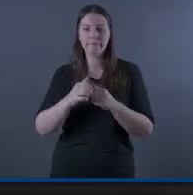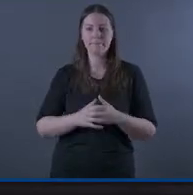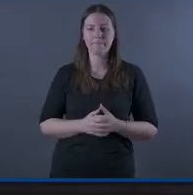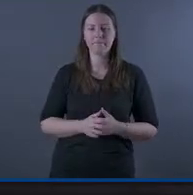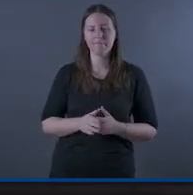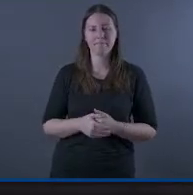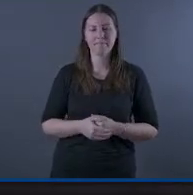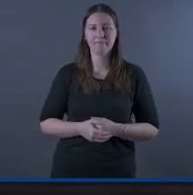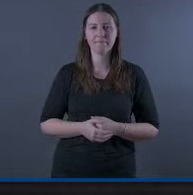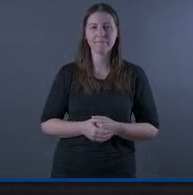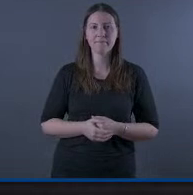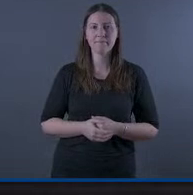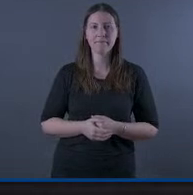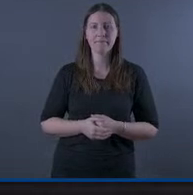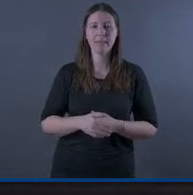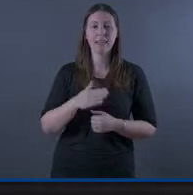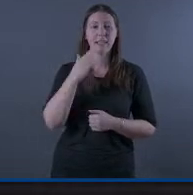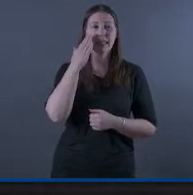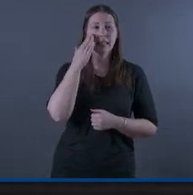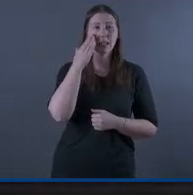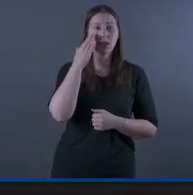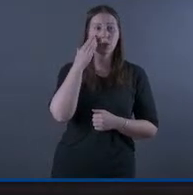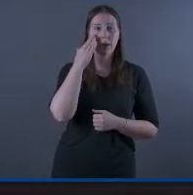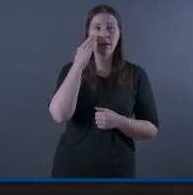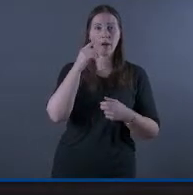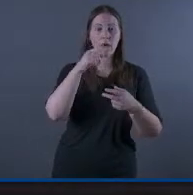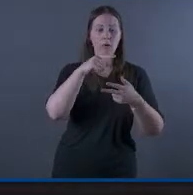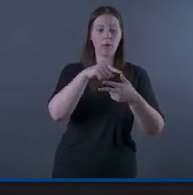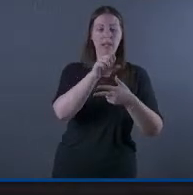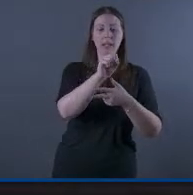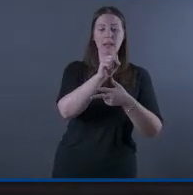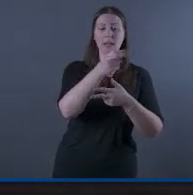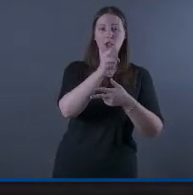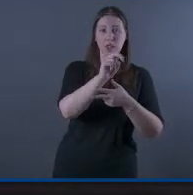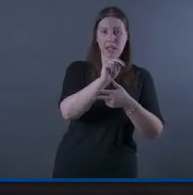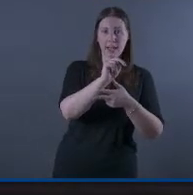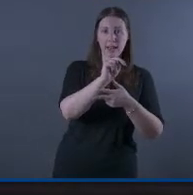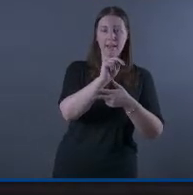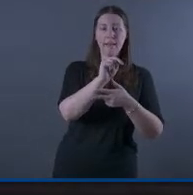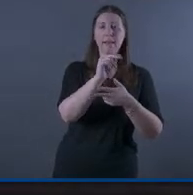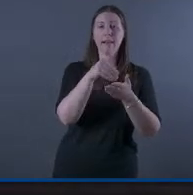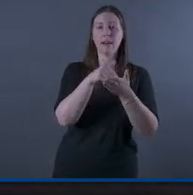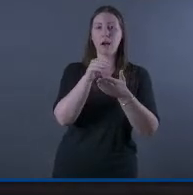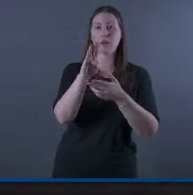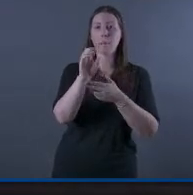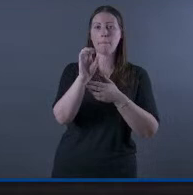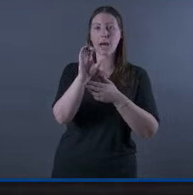shared a bit of information about Unity Care and PeaceHealth respectively, but I wanna give Dr. Anderson the opportunity to talk